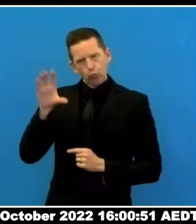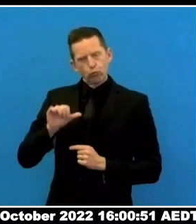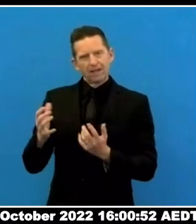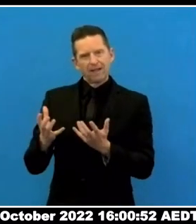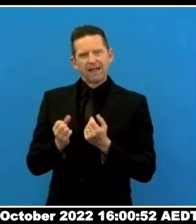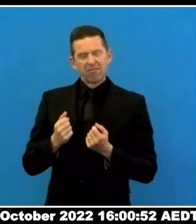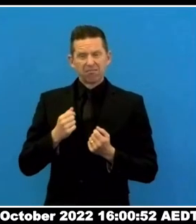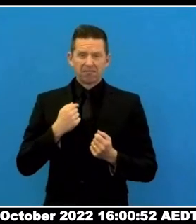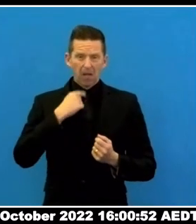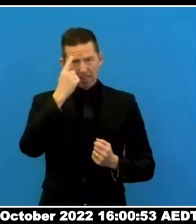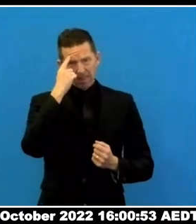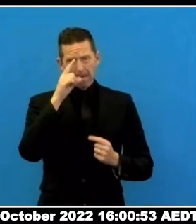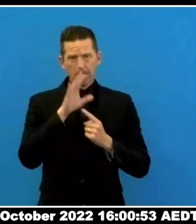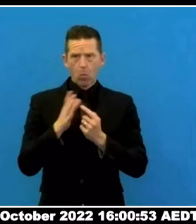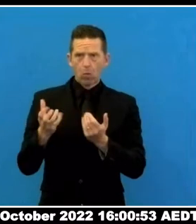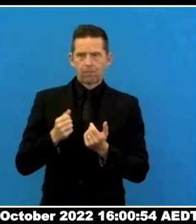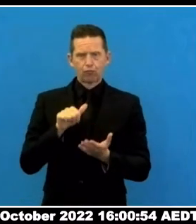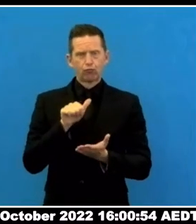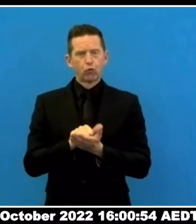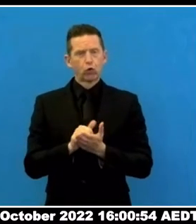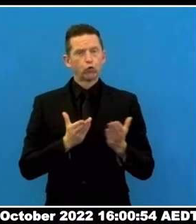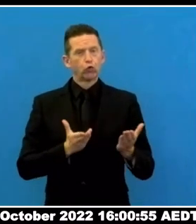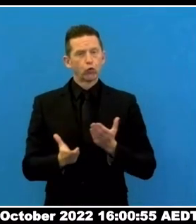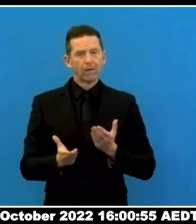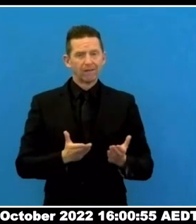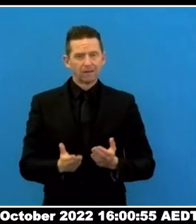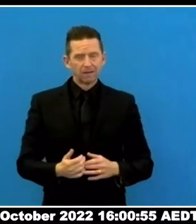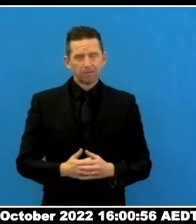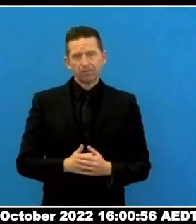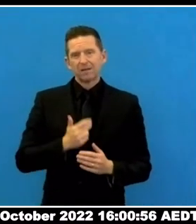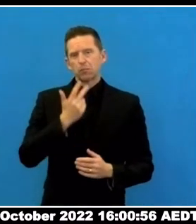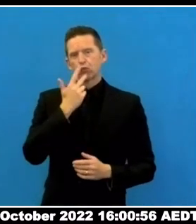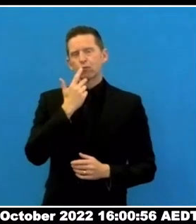From because when someone turns to the NDIS,